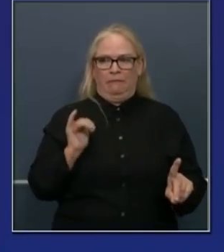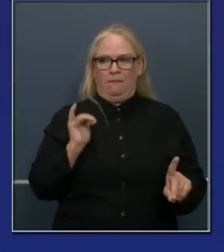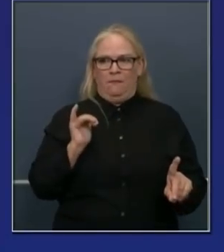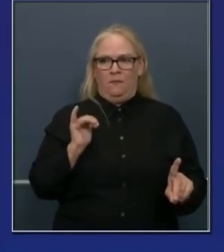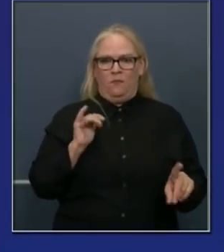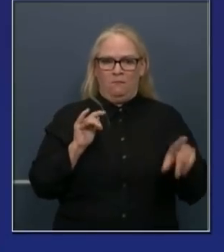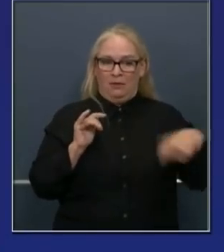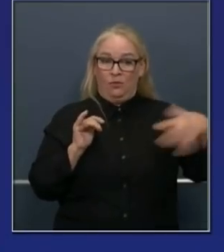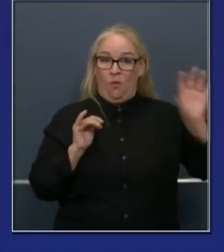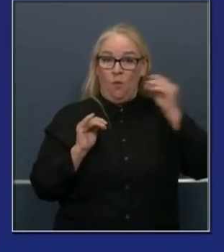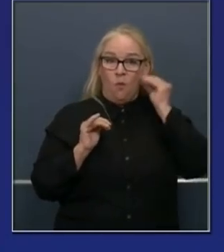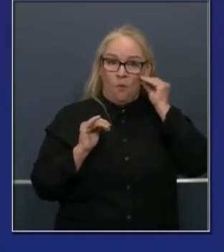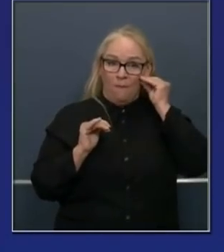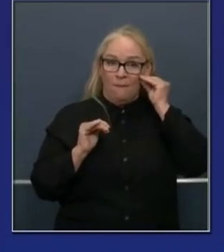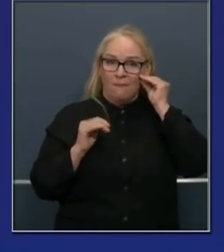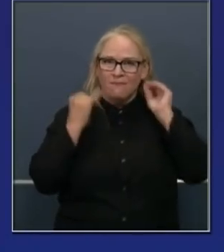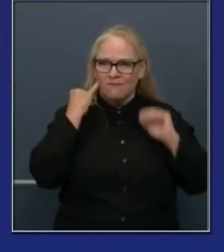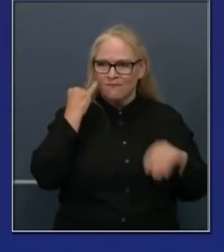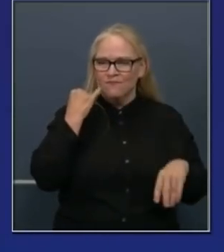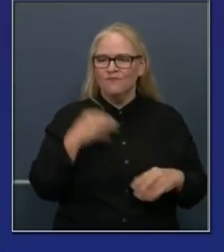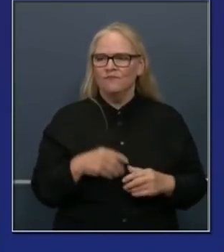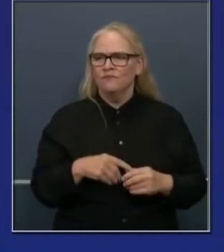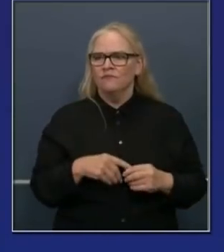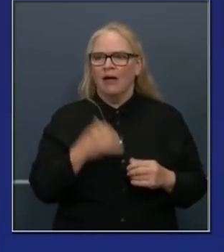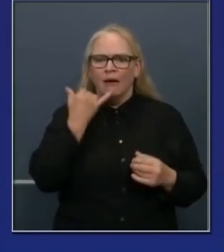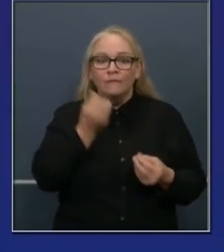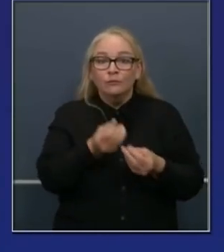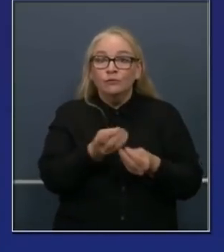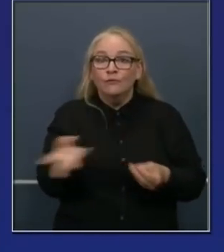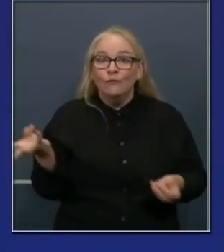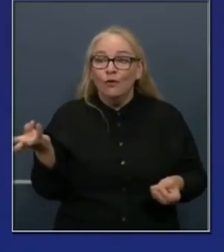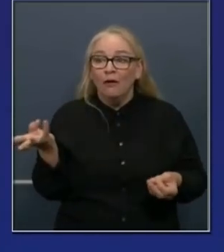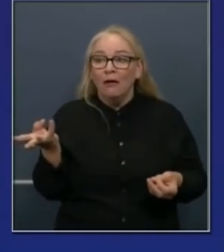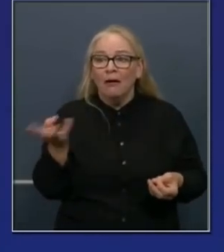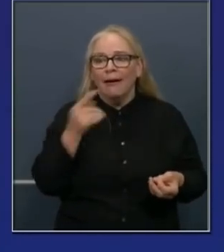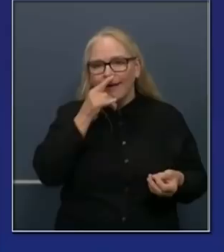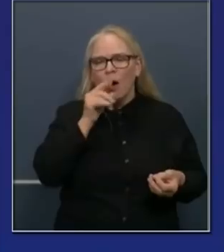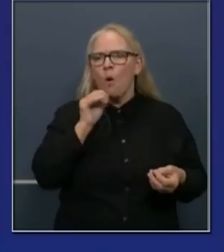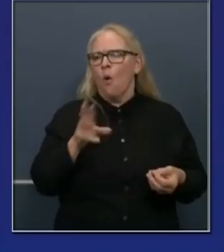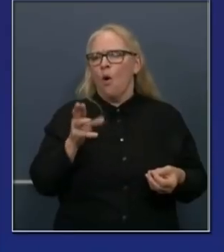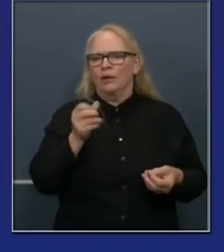HEALTH EXPERT AND IF A COHORT HAS TO GO HOME BECAUSE OF A CONFIRMED CASE.